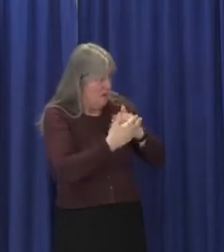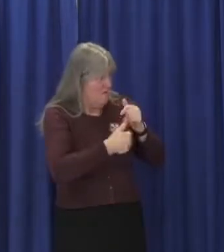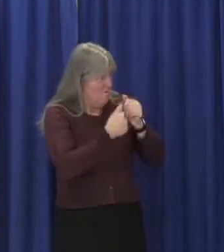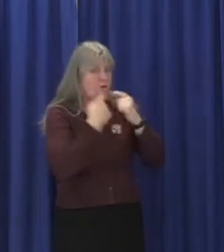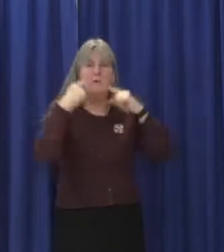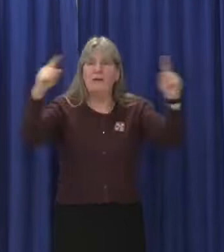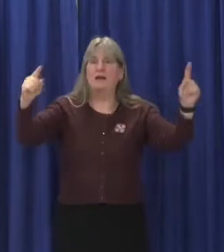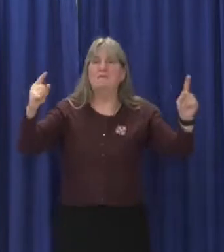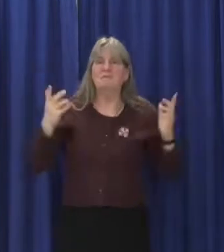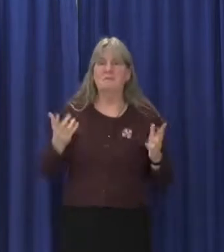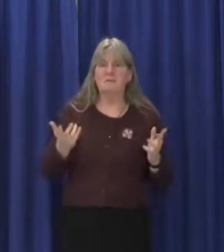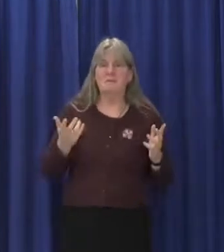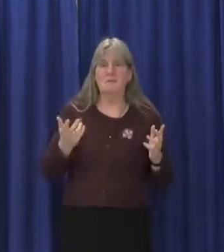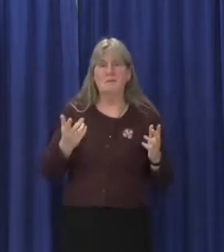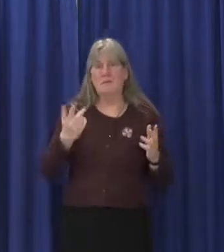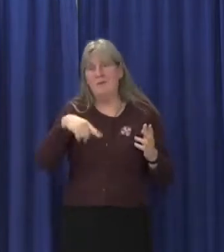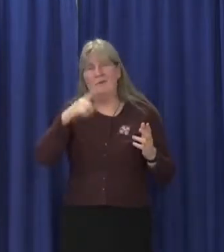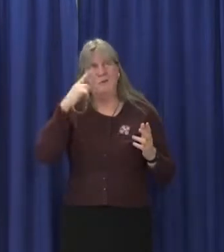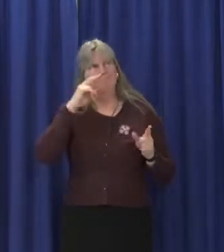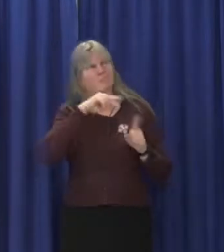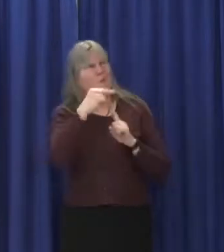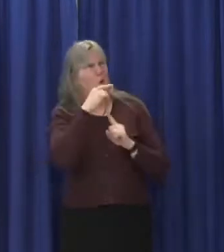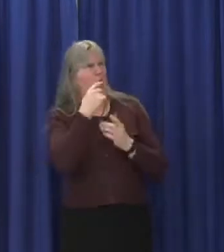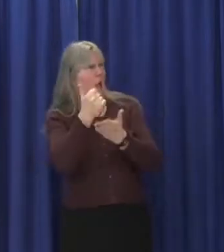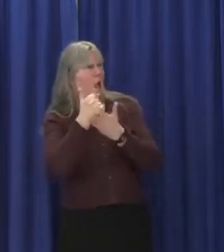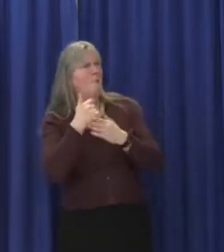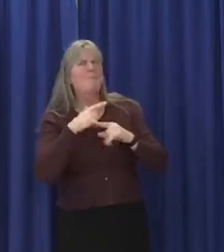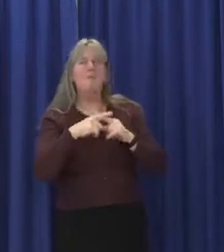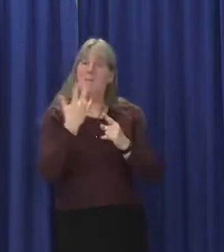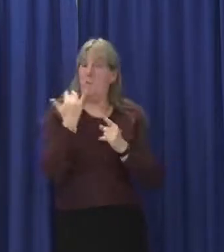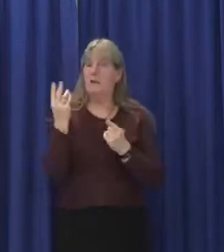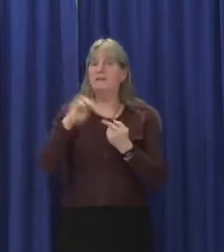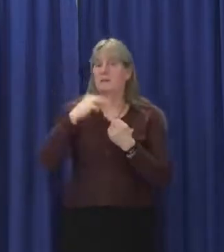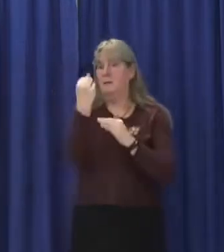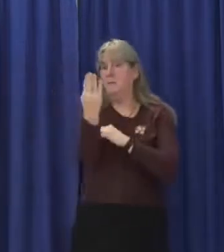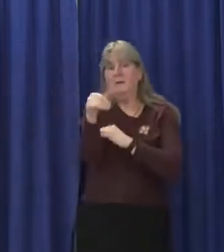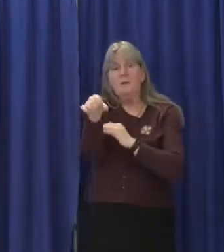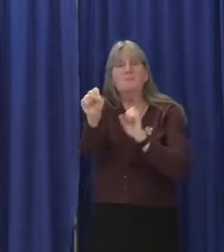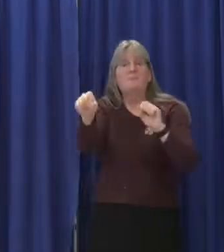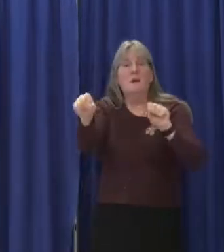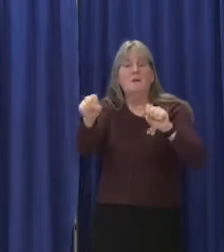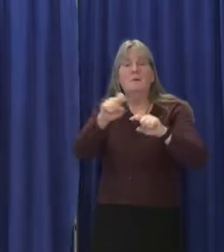could be seen as not helpful. We could've waited until Monday morning, sure. But that would not have given